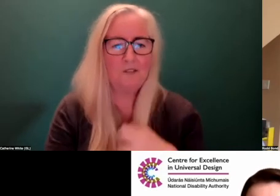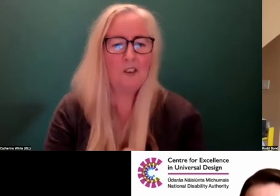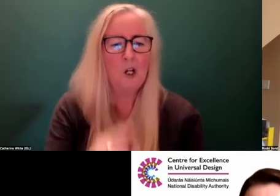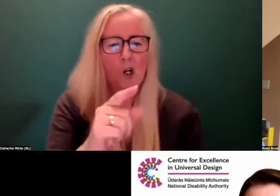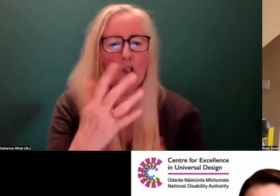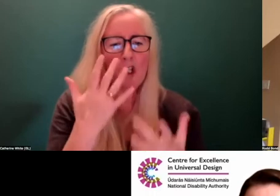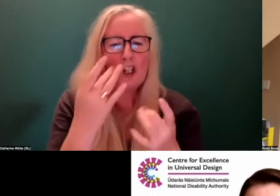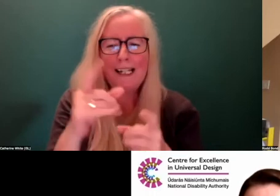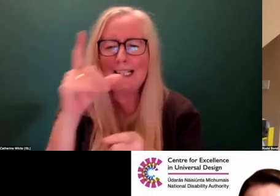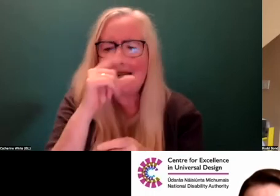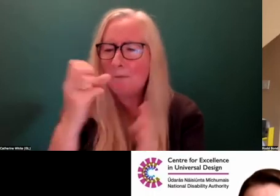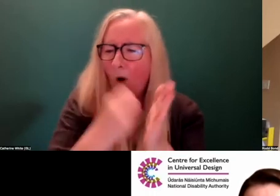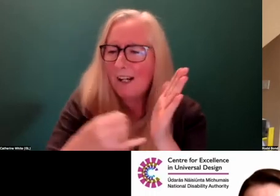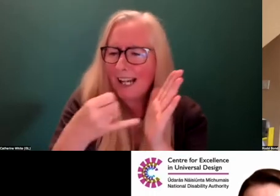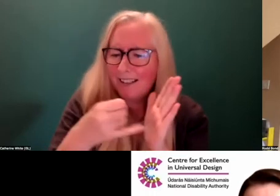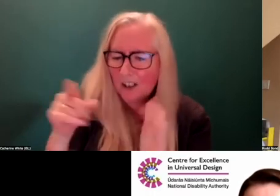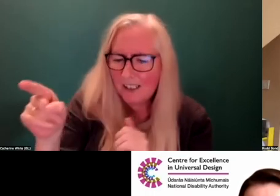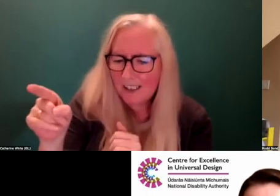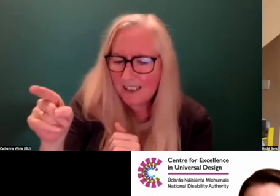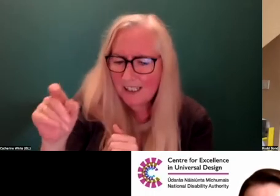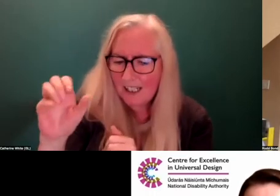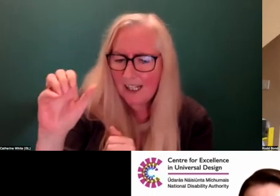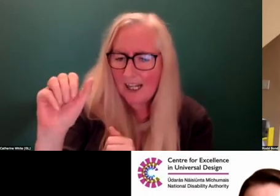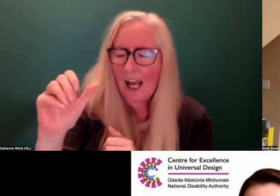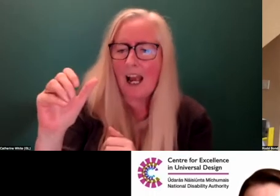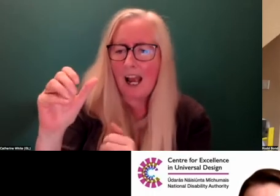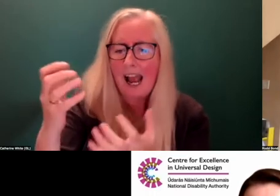Okay and sorry, just to check with you Rodd, the name of the organisation?